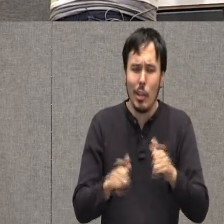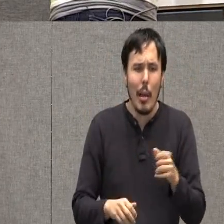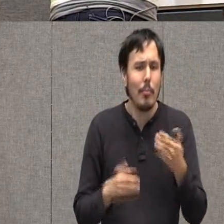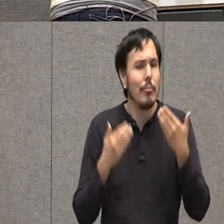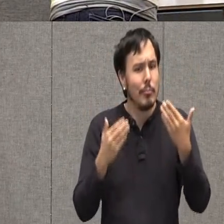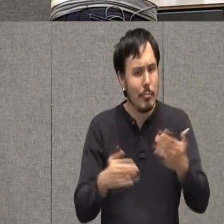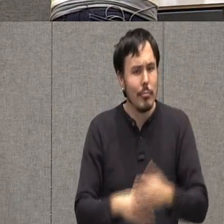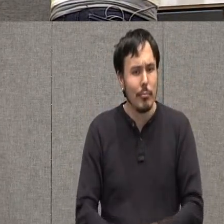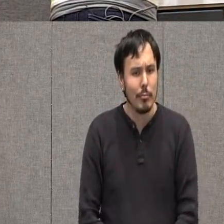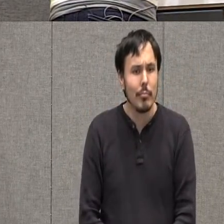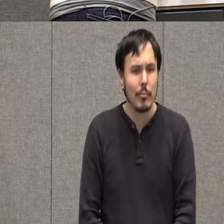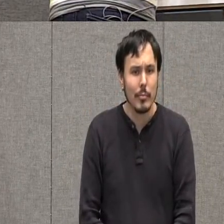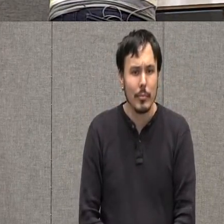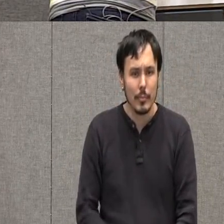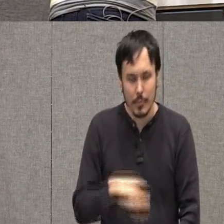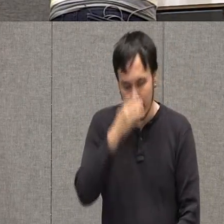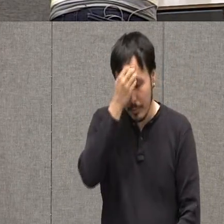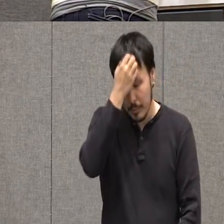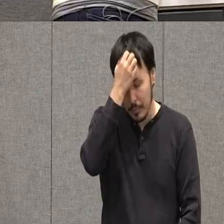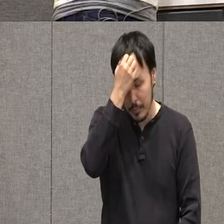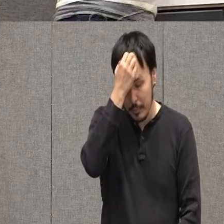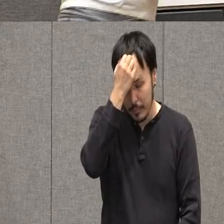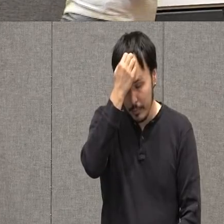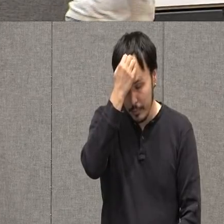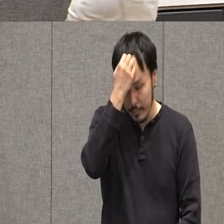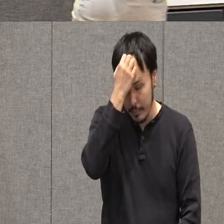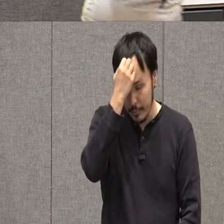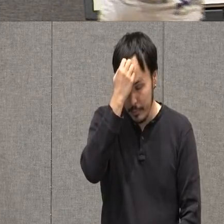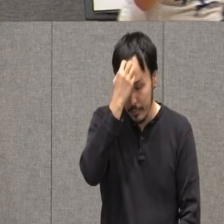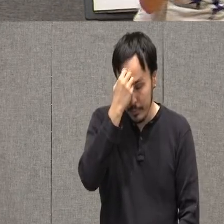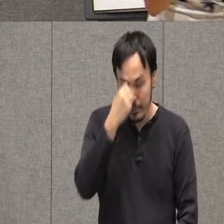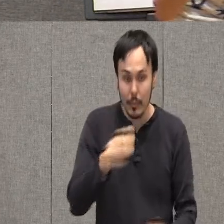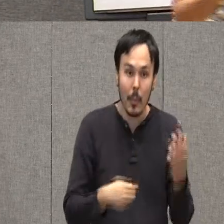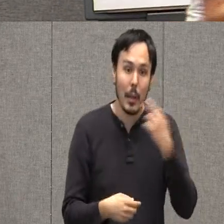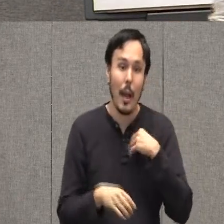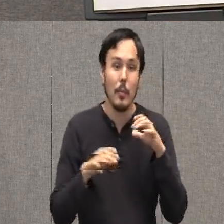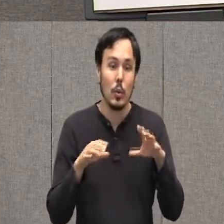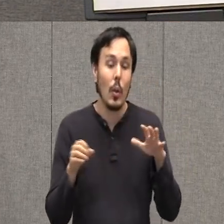So, because I'm doing the full shapes and everything,